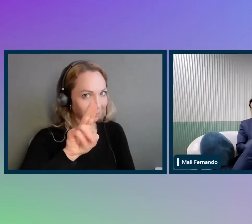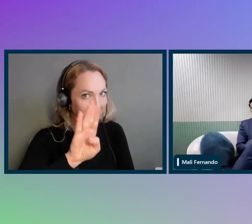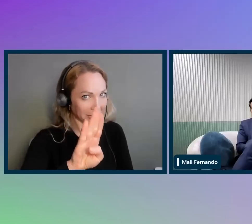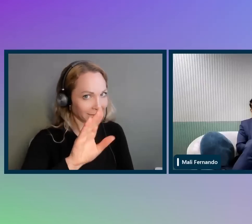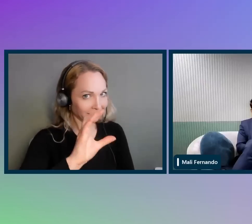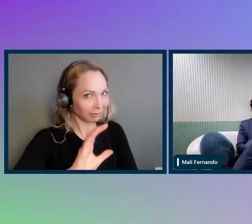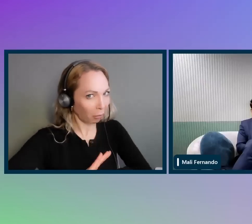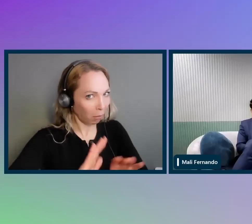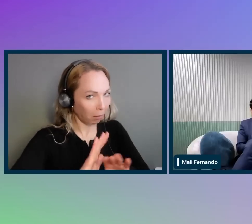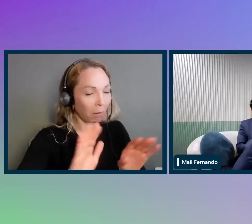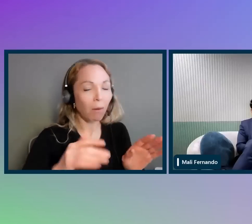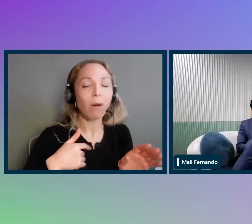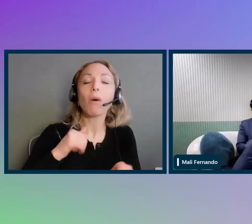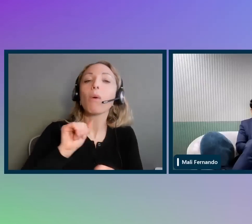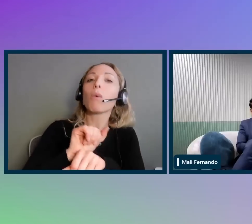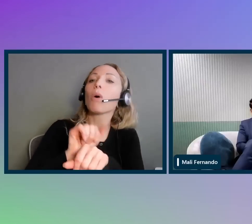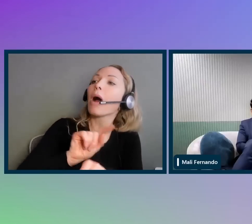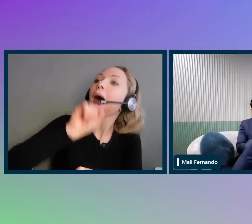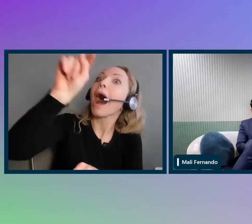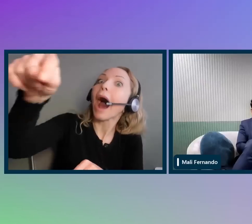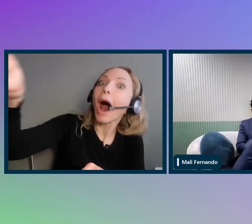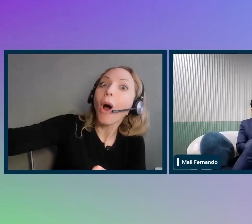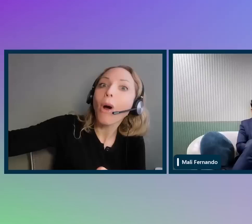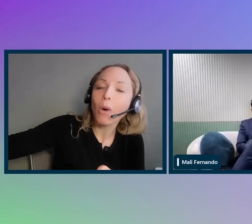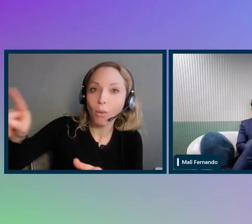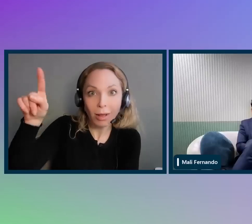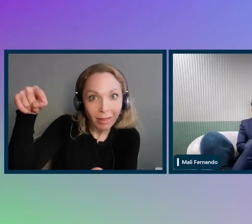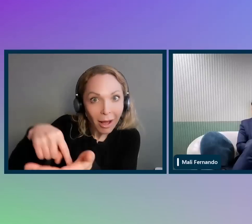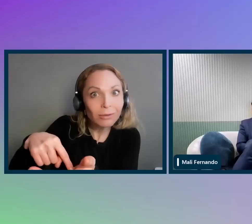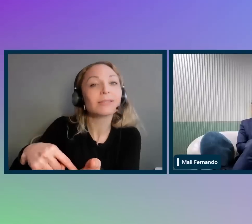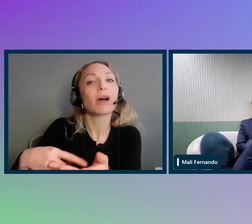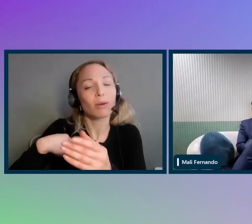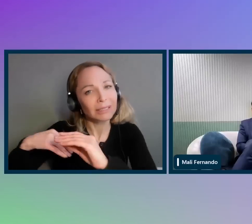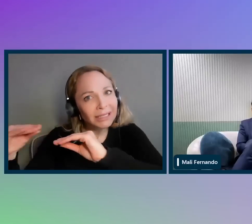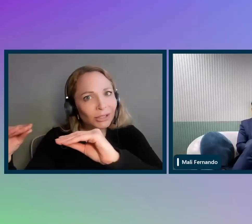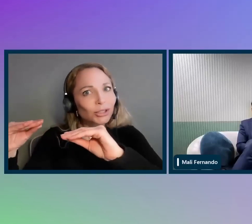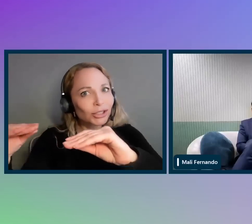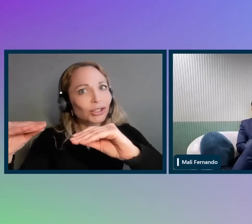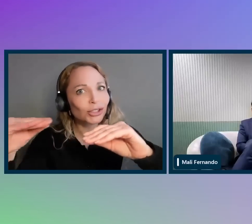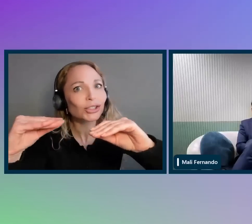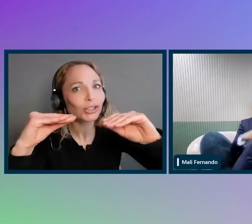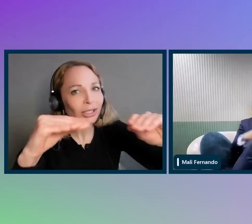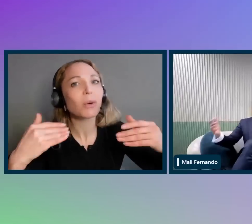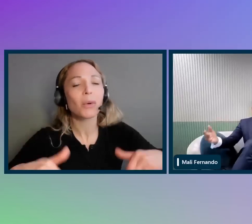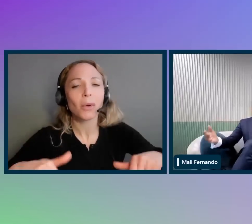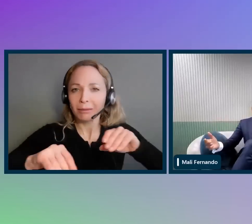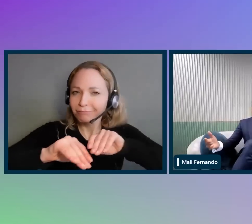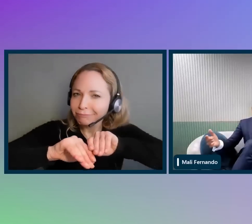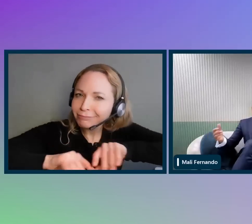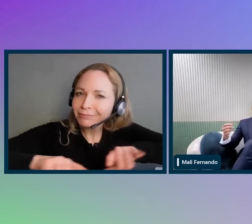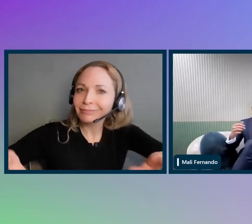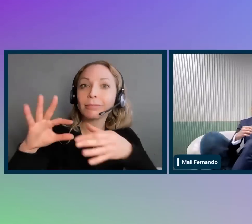I expected small companies to sign up. I didn't expect the Australian government